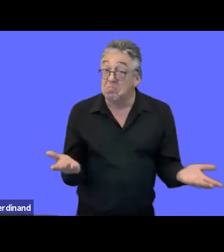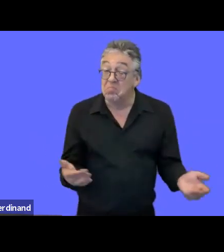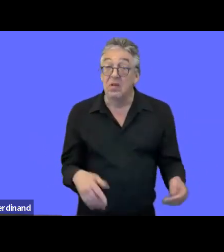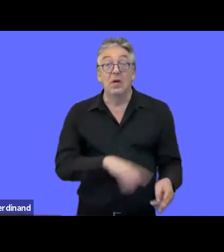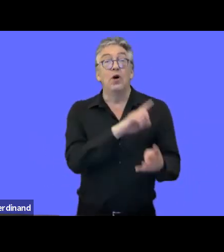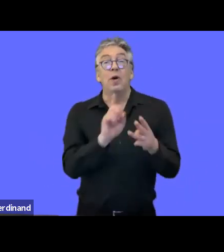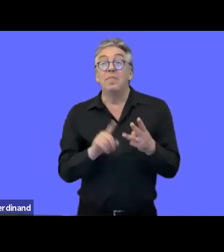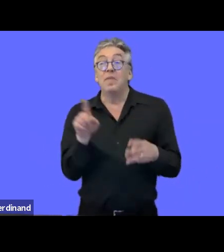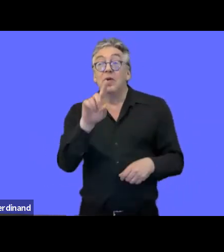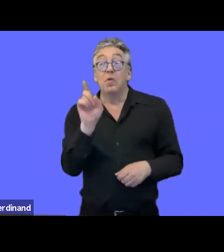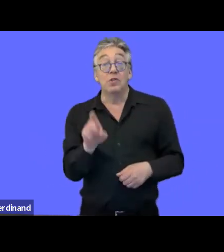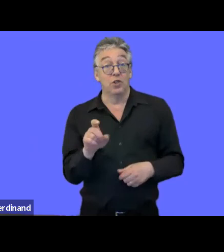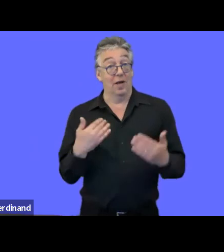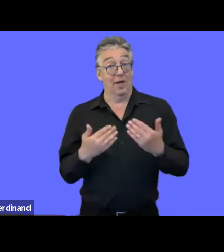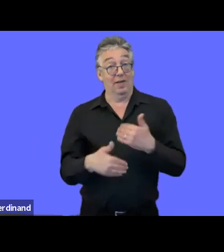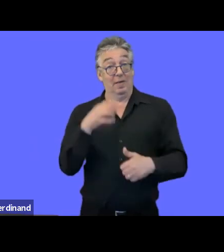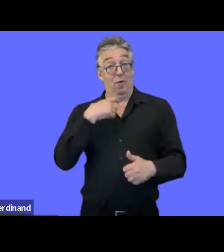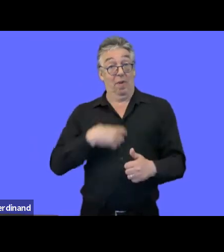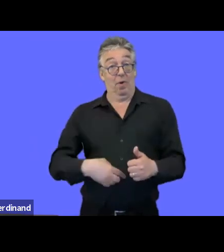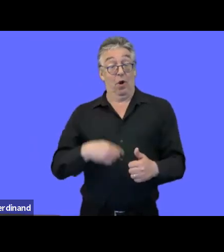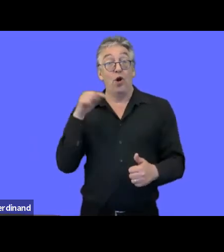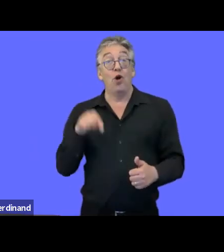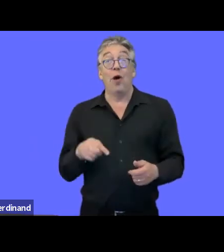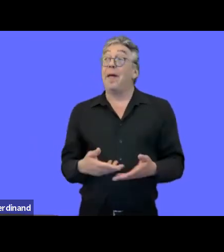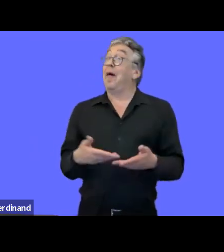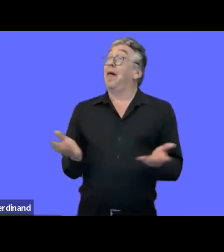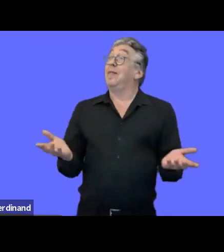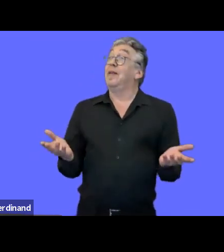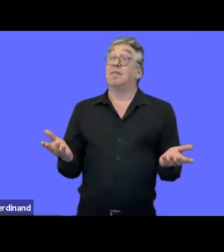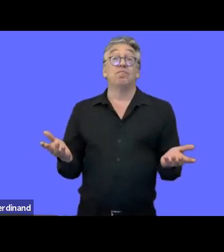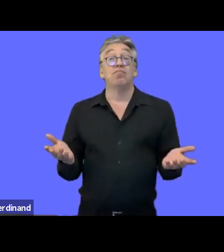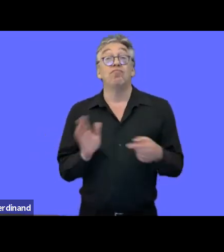for people with disabilities in any region of SubSahara Africa